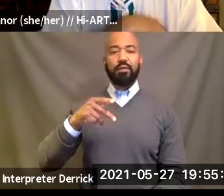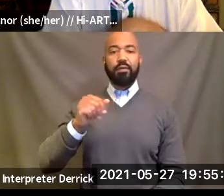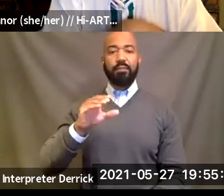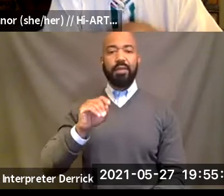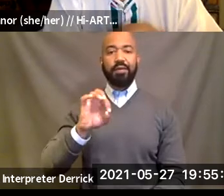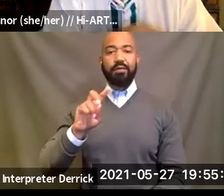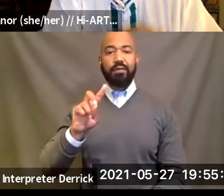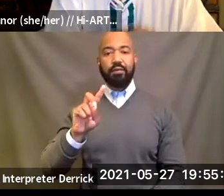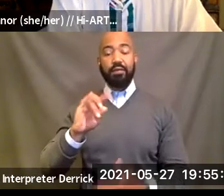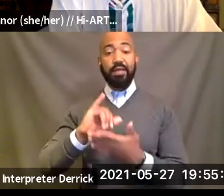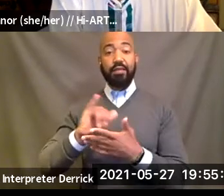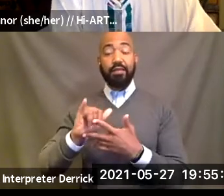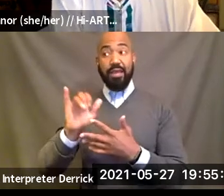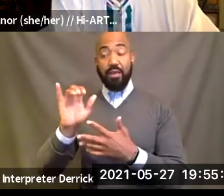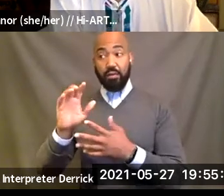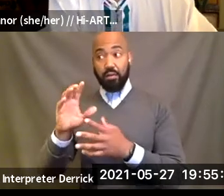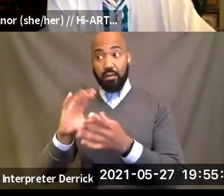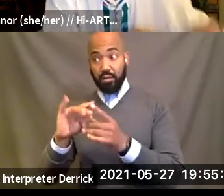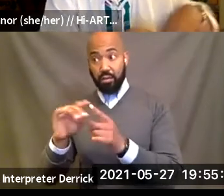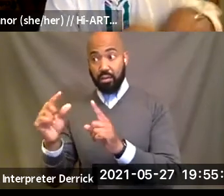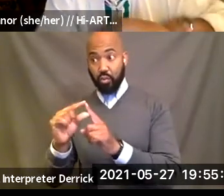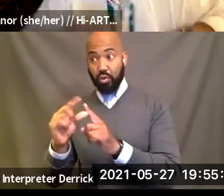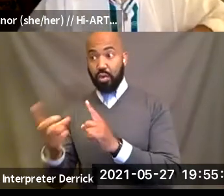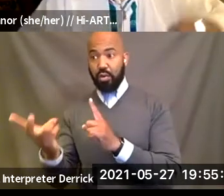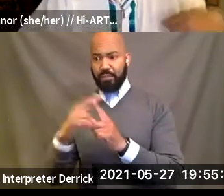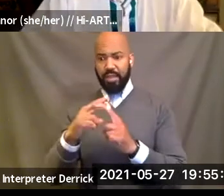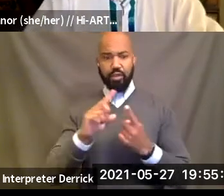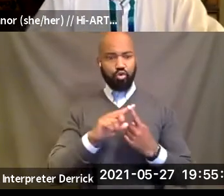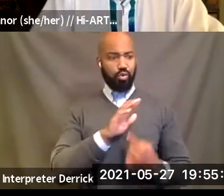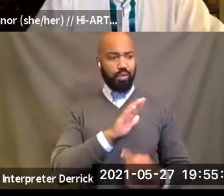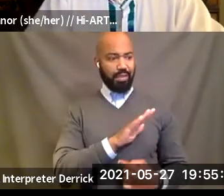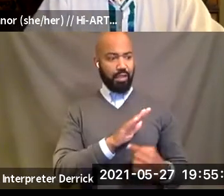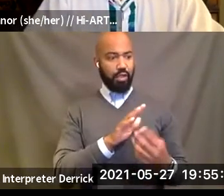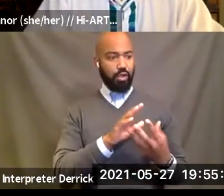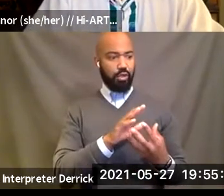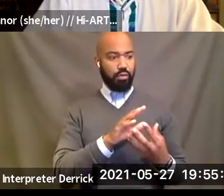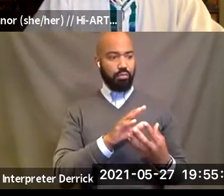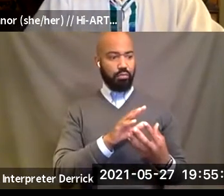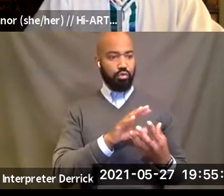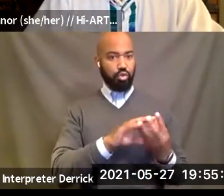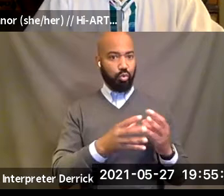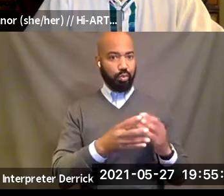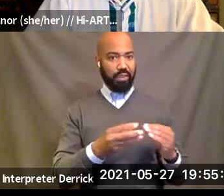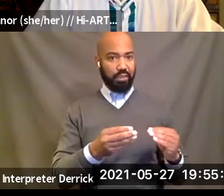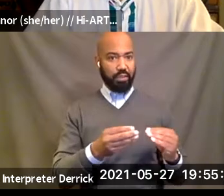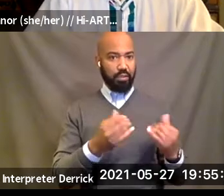Benjamin (they/them/elle): been speaking, I know that. Benjamin (they/them/elle): i've heard both from both of y'all Leah and X different ways.